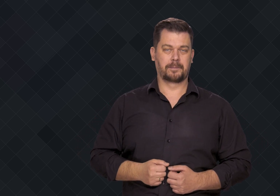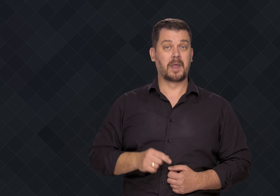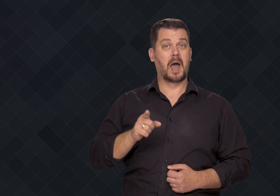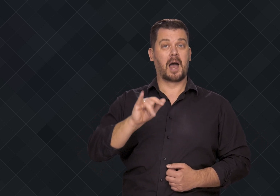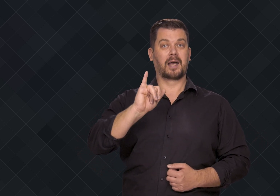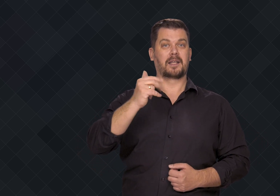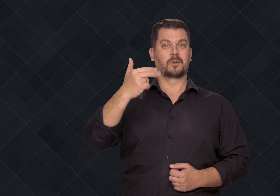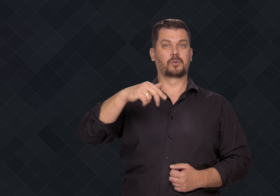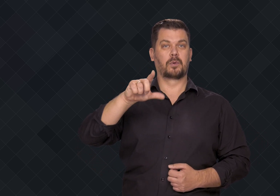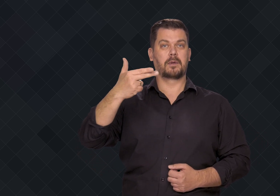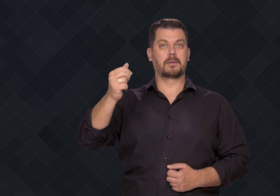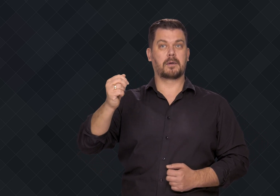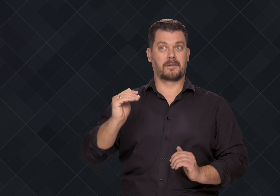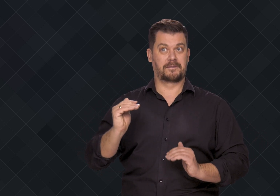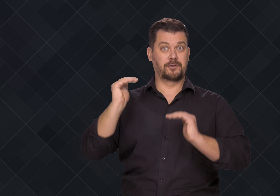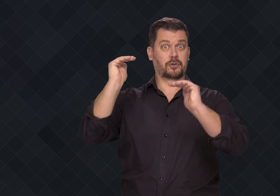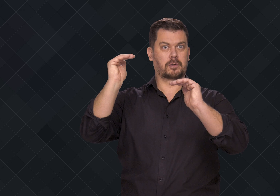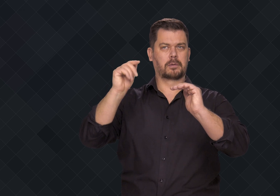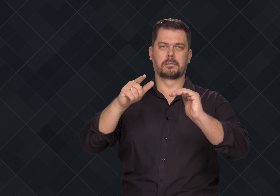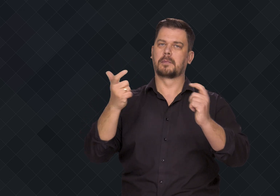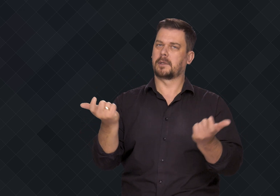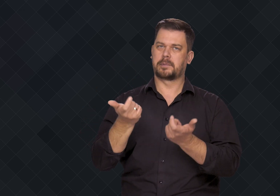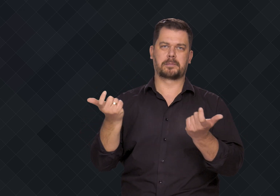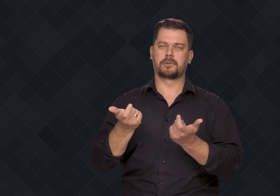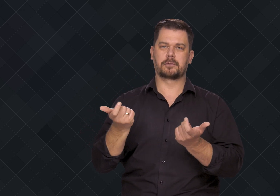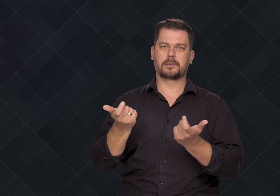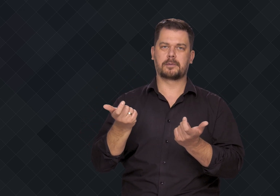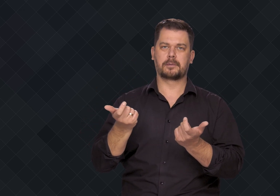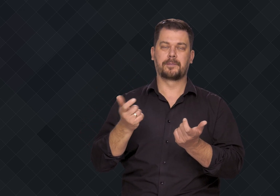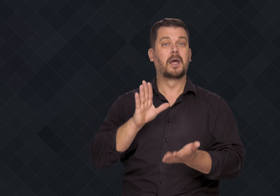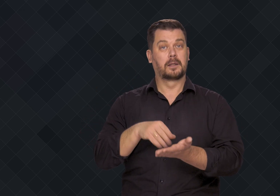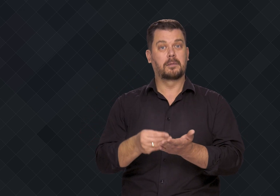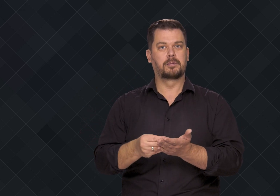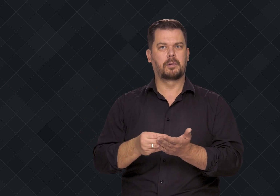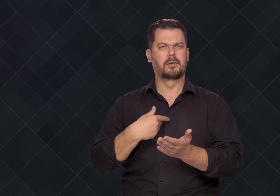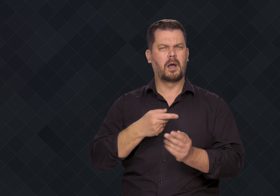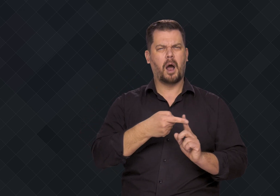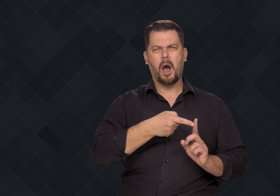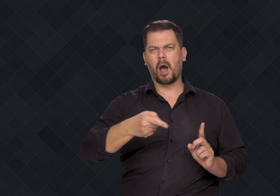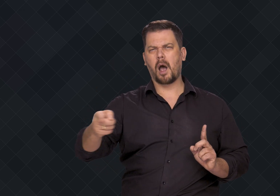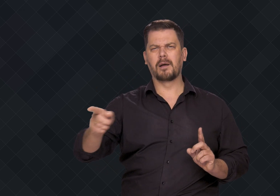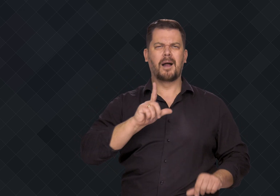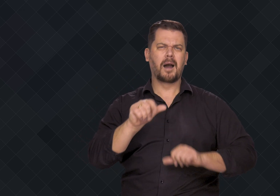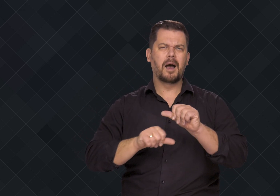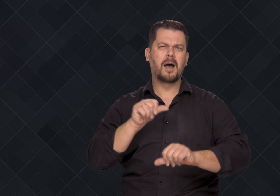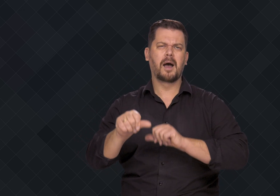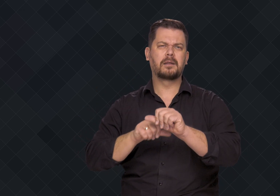But a high level of insulin poses another danger. When this situation persists for many years,